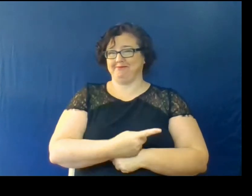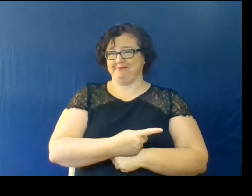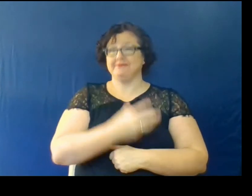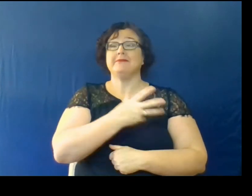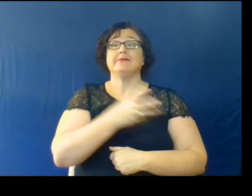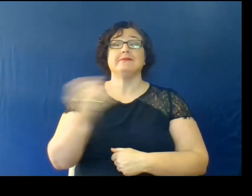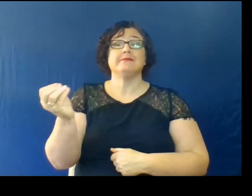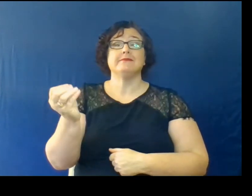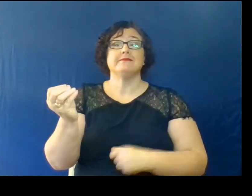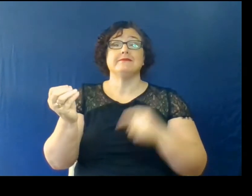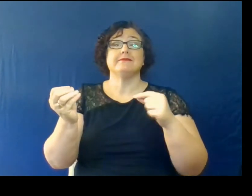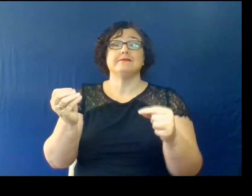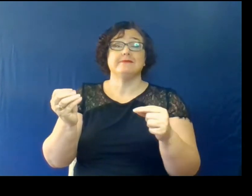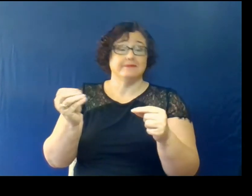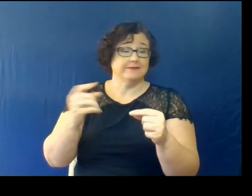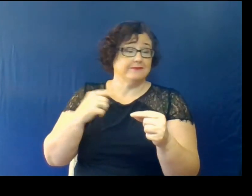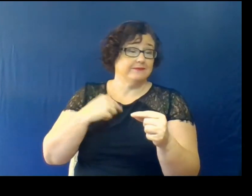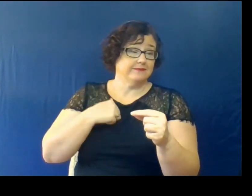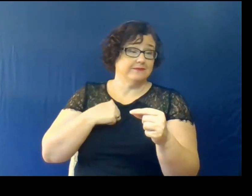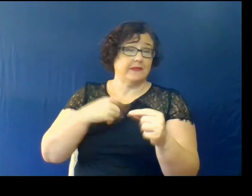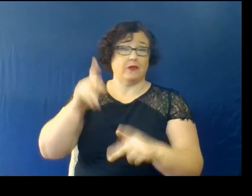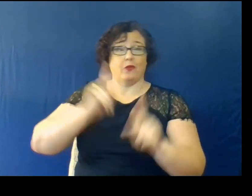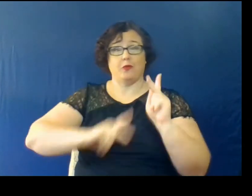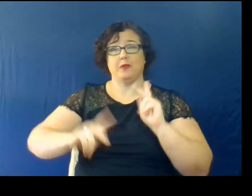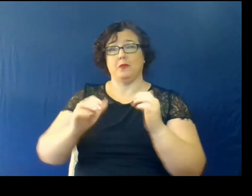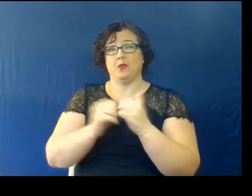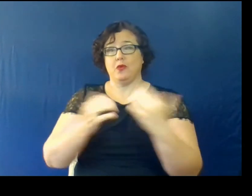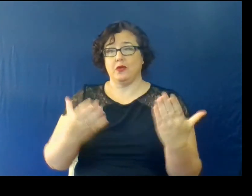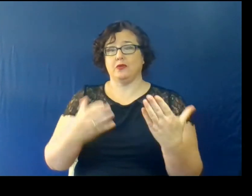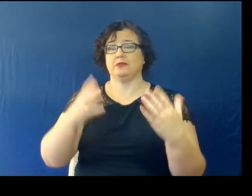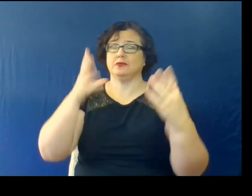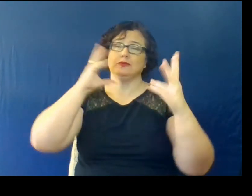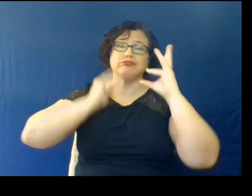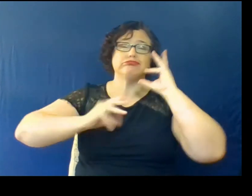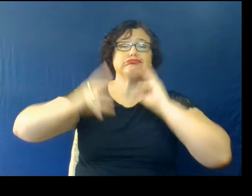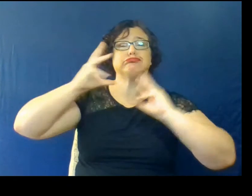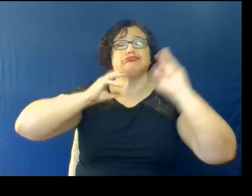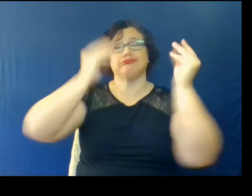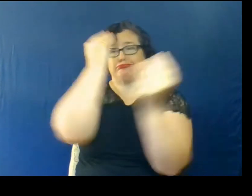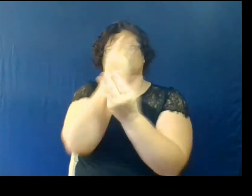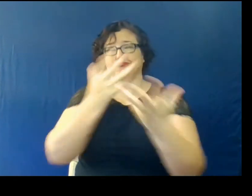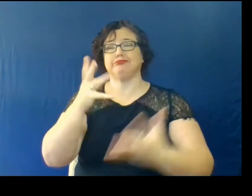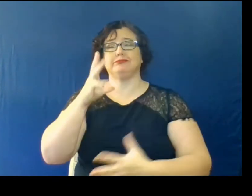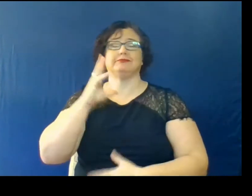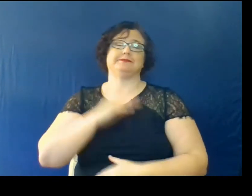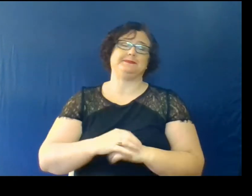making the time and sharing the experiences, steps and information. We have with us